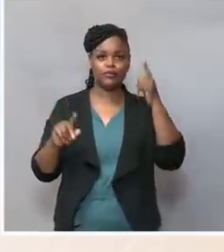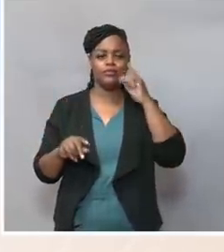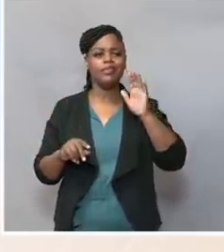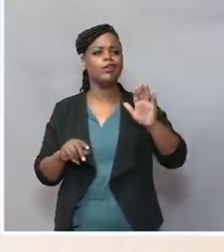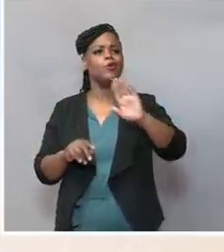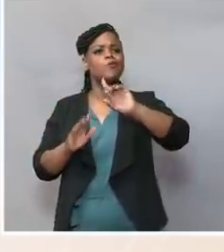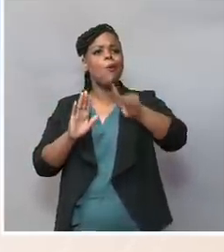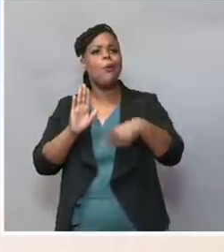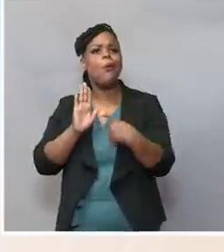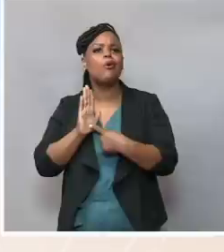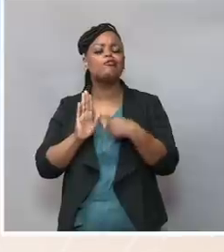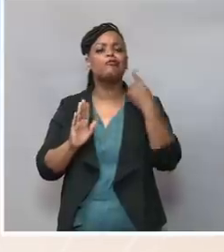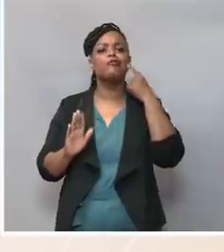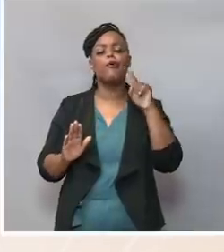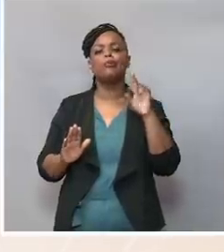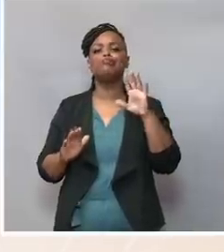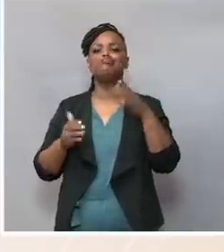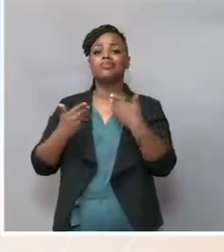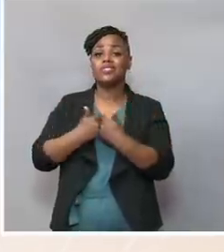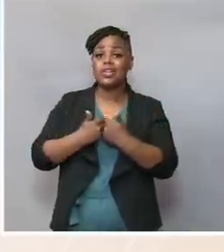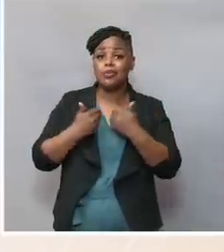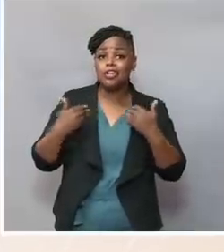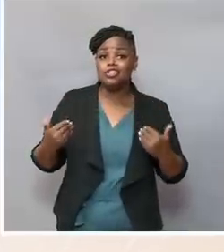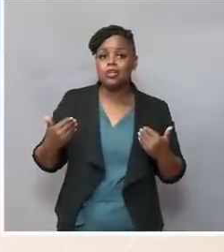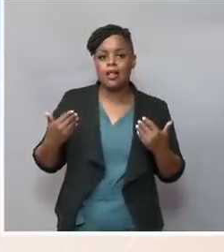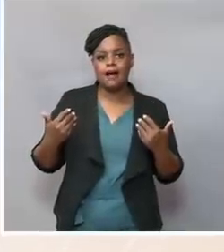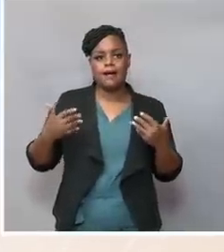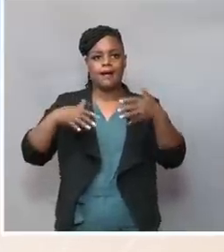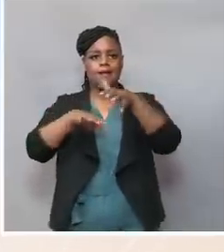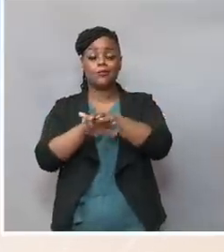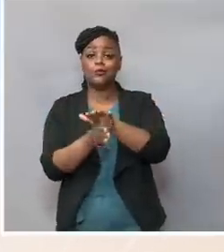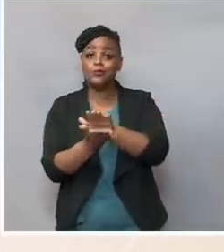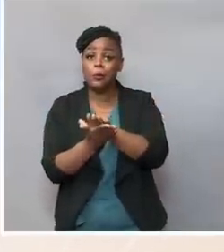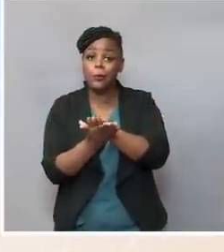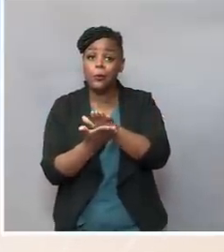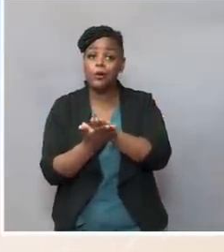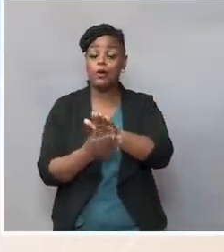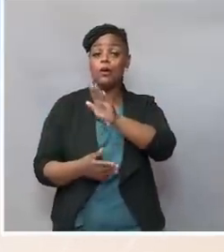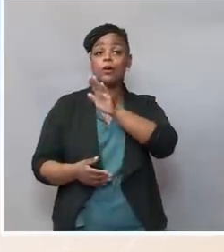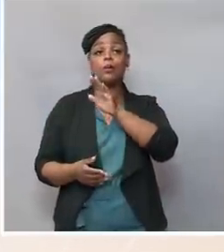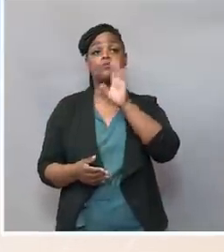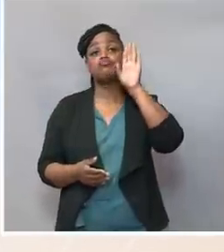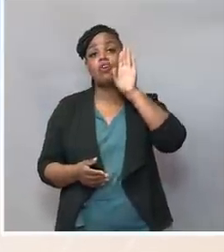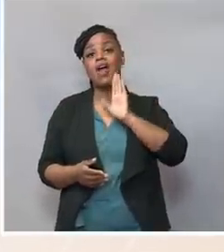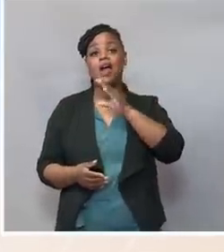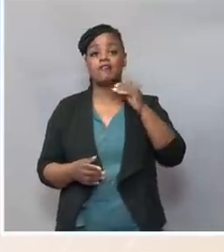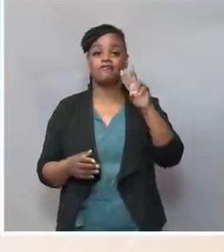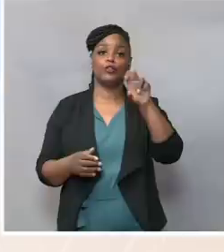through the Brown vs. Board of Education case. And then from there,